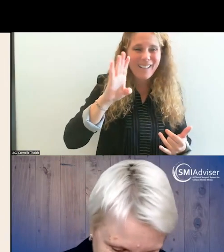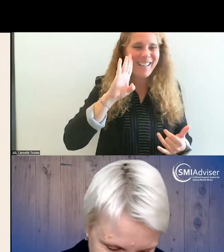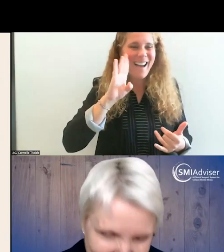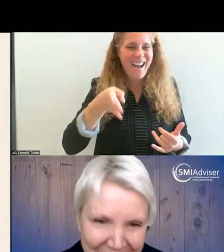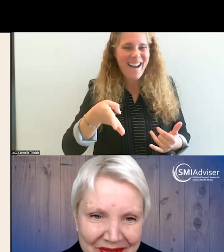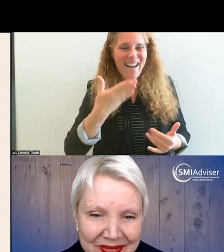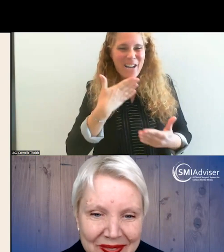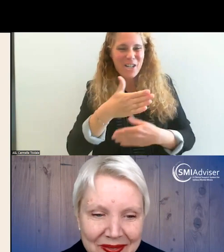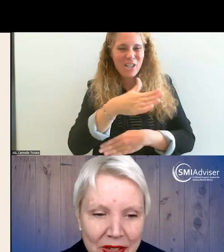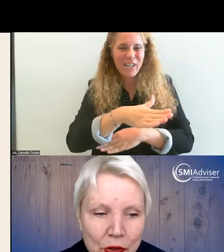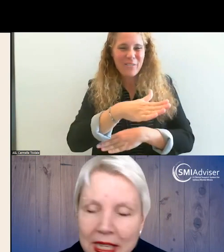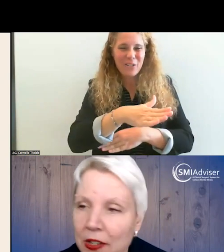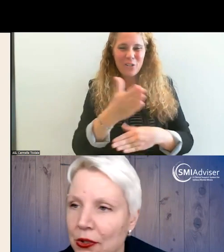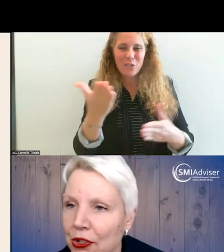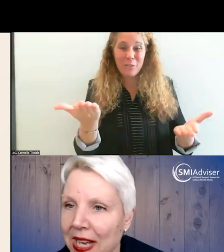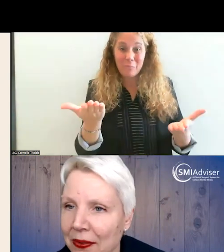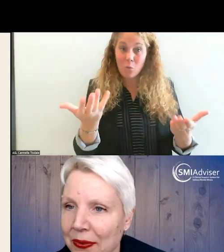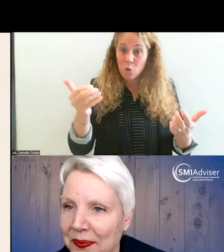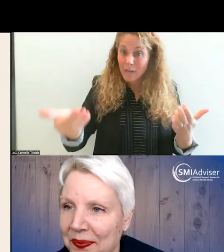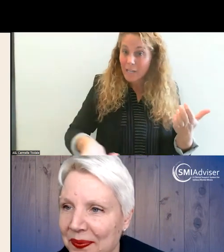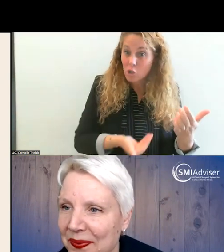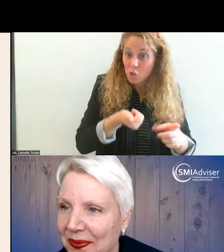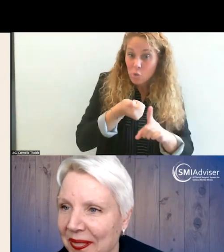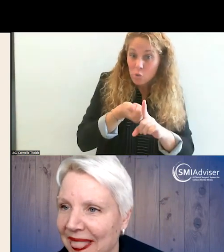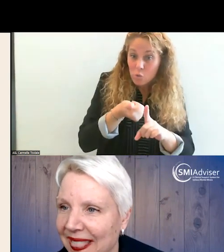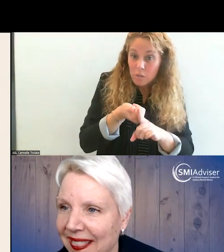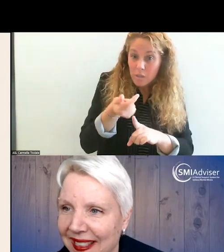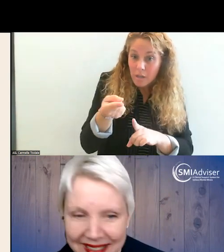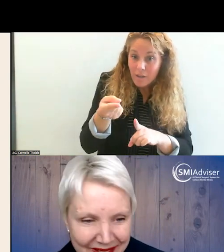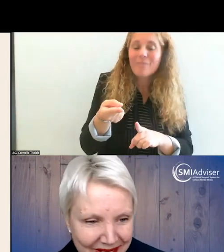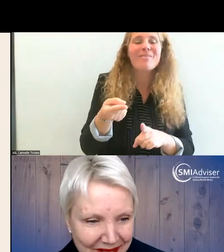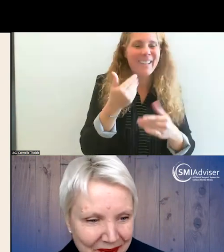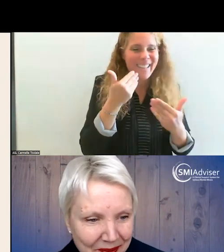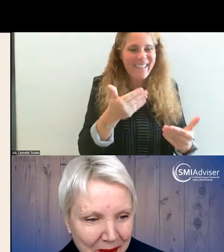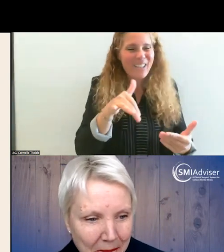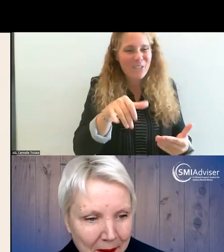HI, GOOD AFTERNOON. YOU WANT TO INTRODUCE YOURSELF? YES.